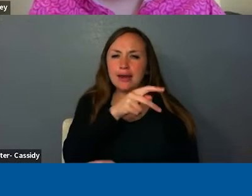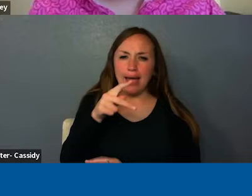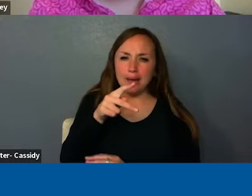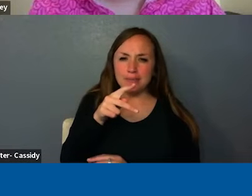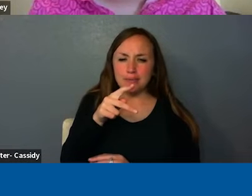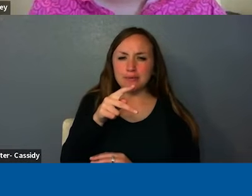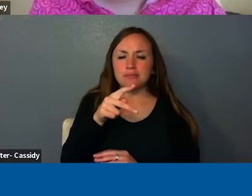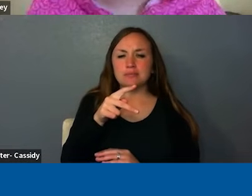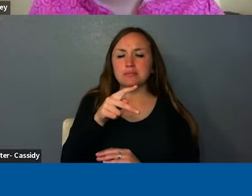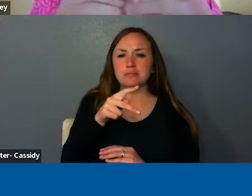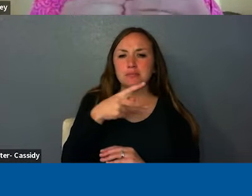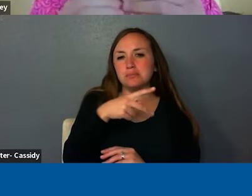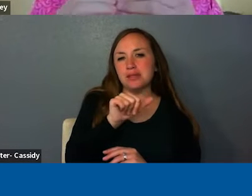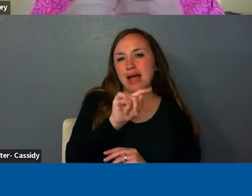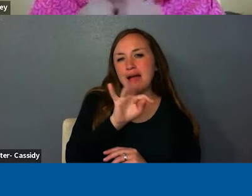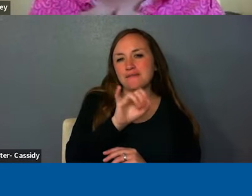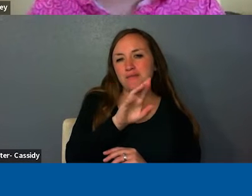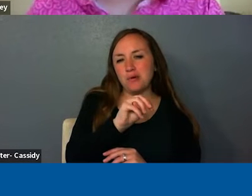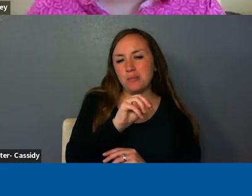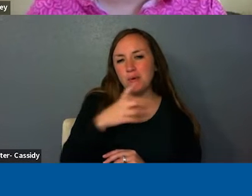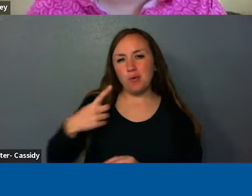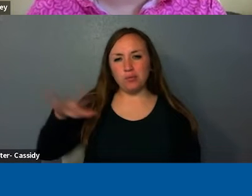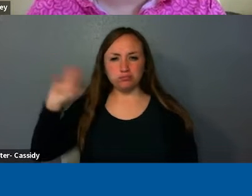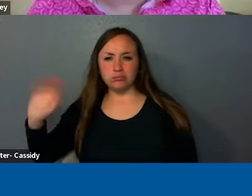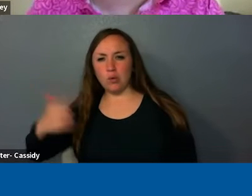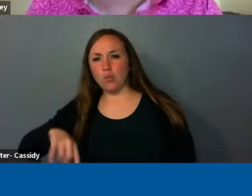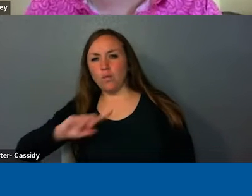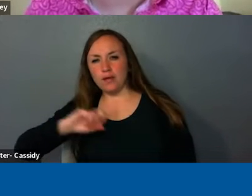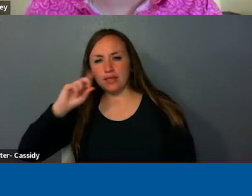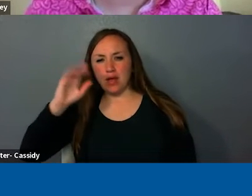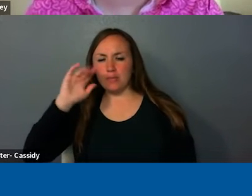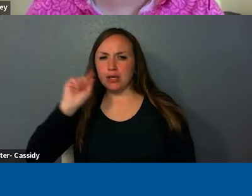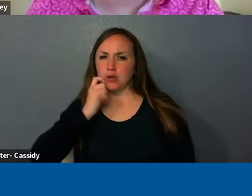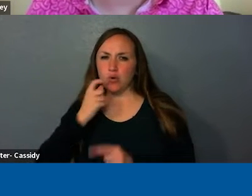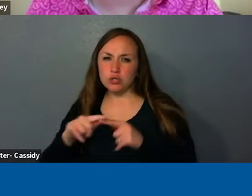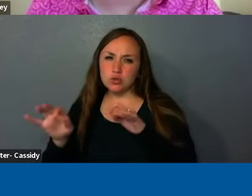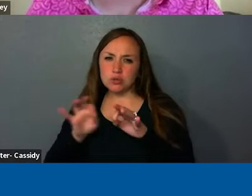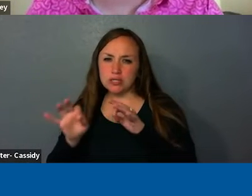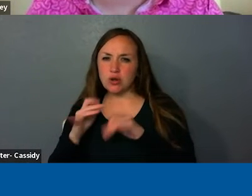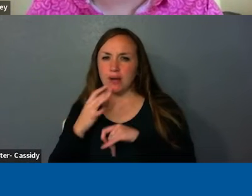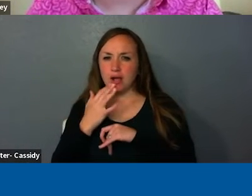we thought it would be cool to describe color variable values that would map